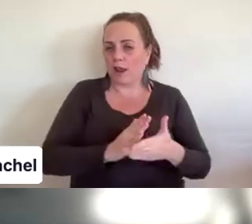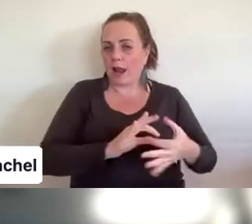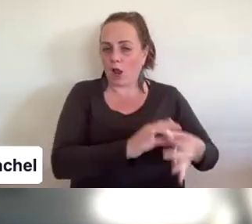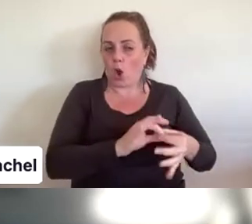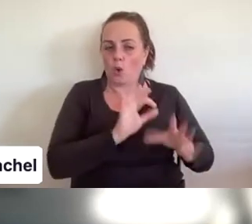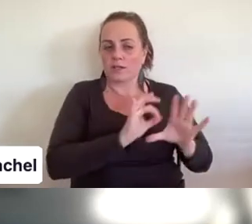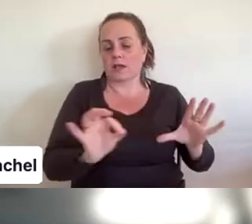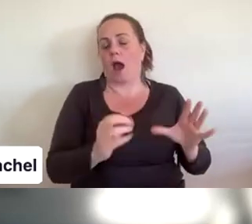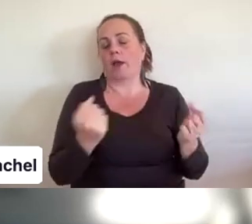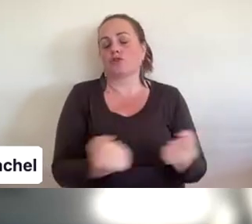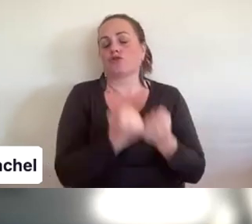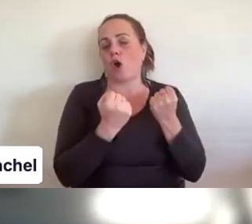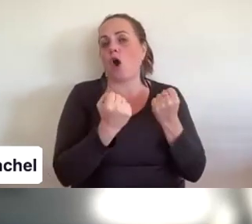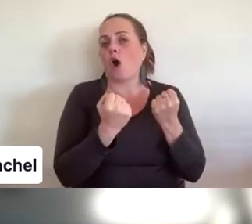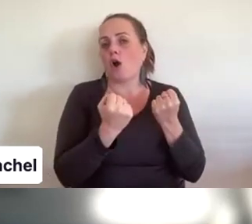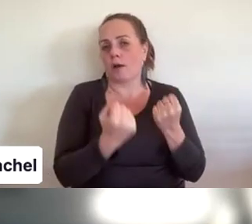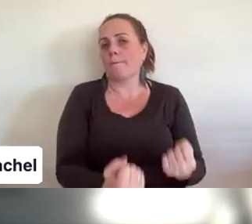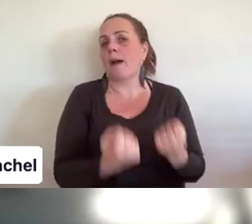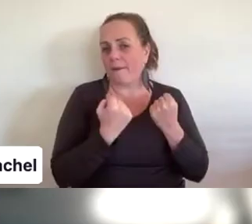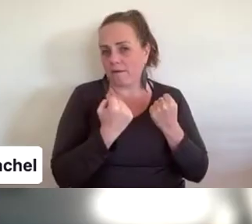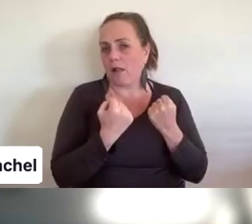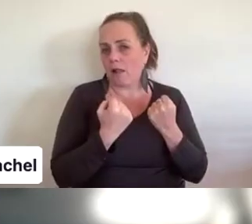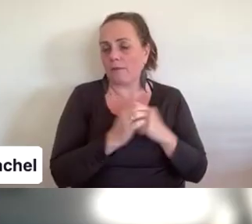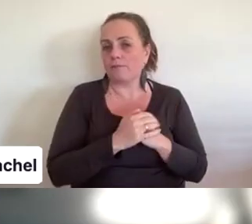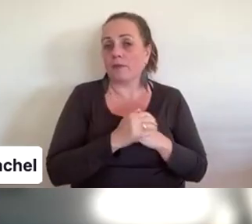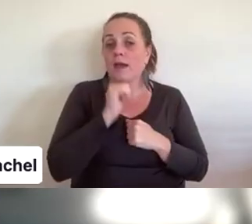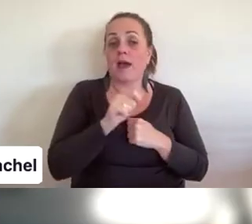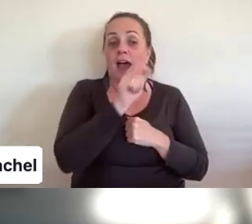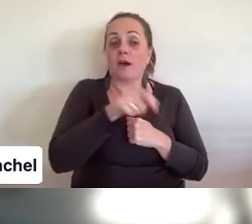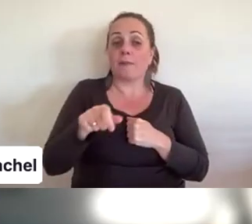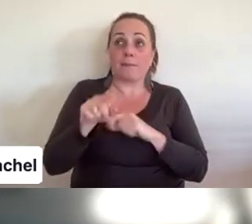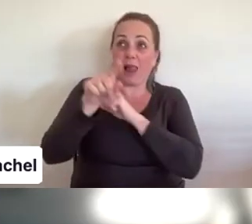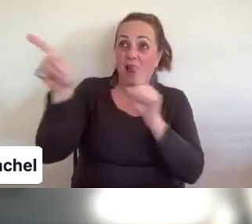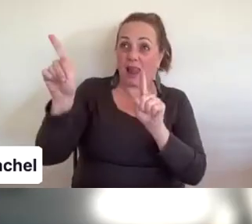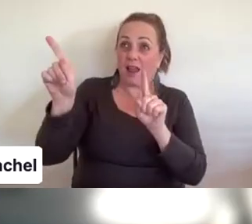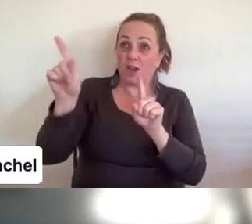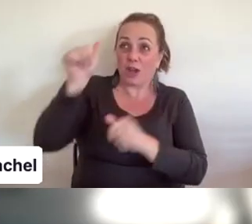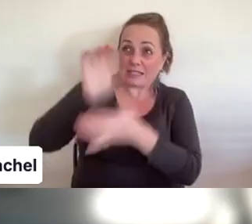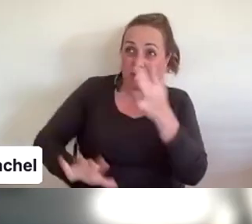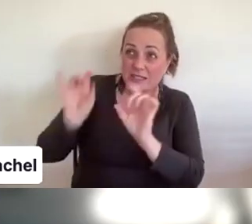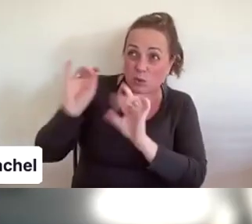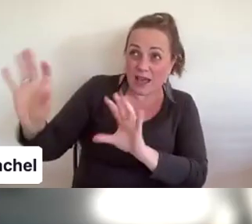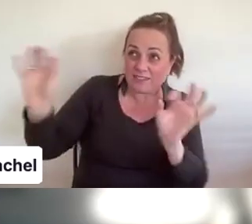of exclusion means those who don't experience it will never fully understand or see it. In fact,